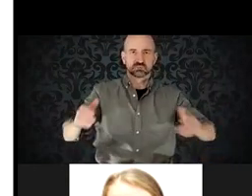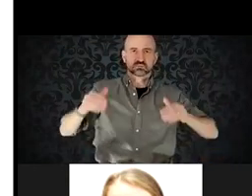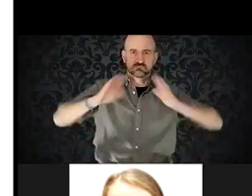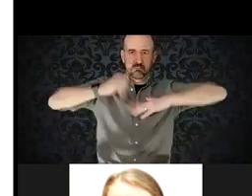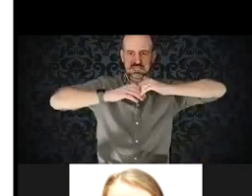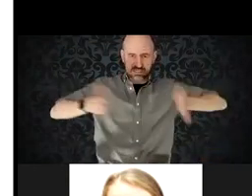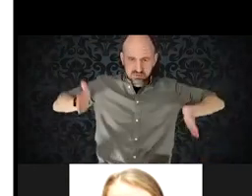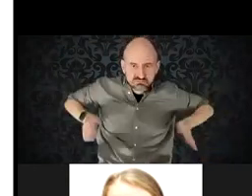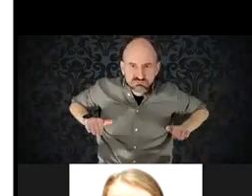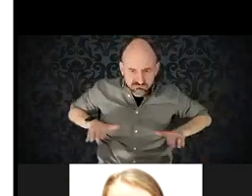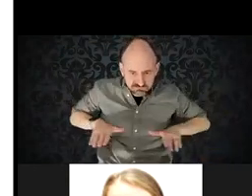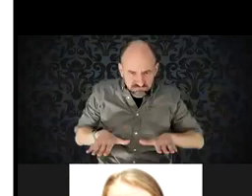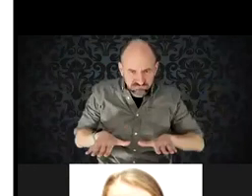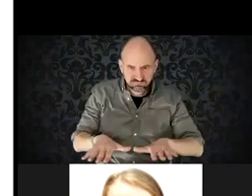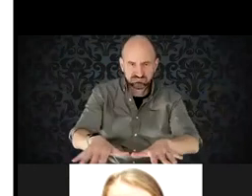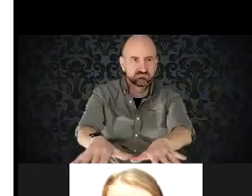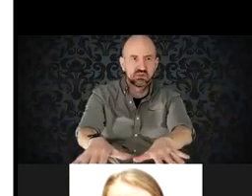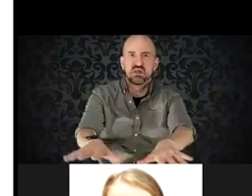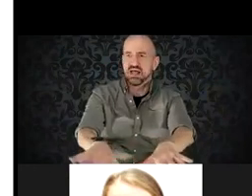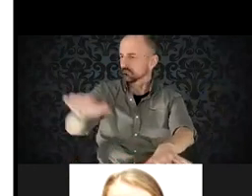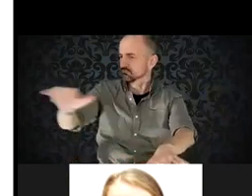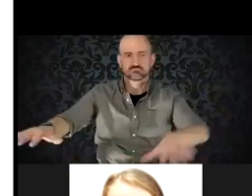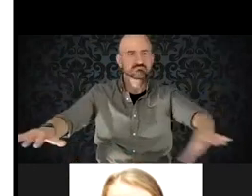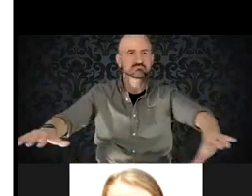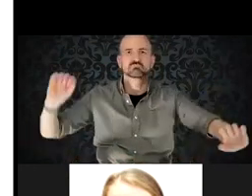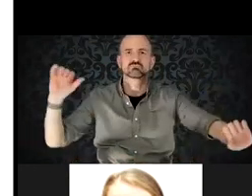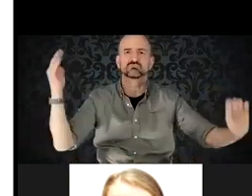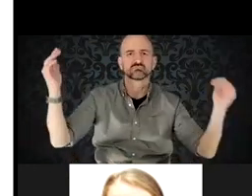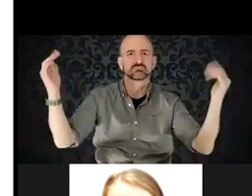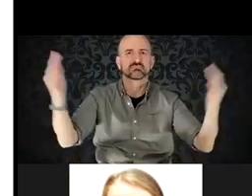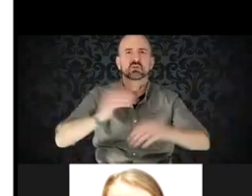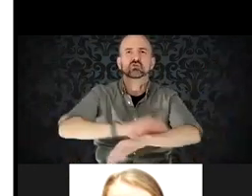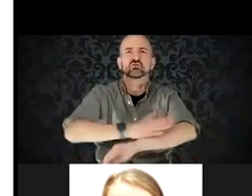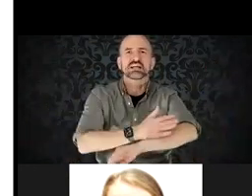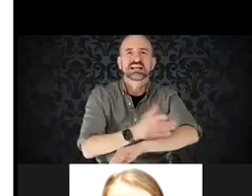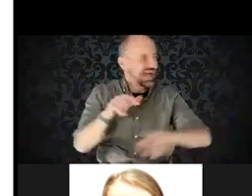incredible services that they offer. Also seeing this green space. There is a very large patio